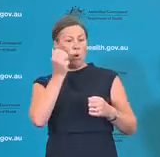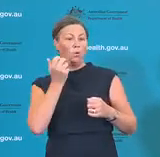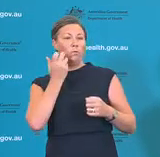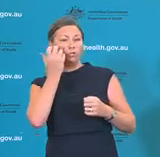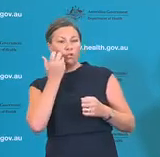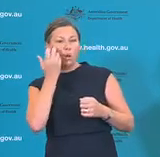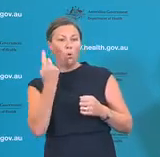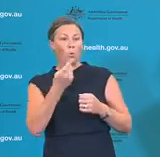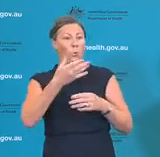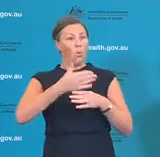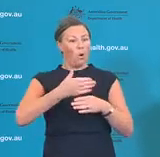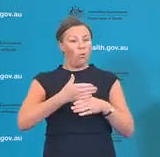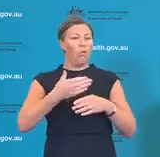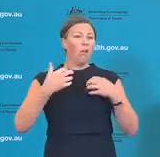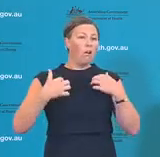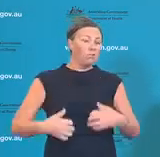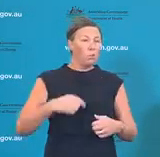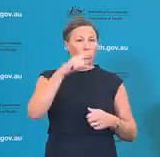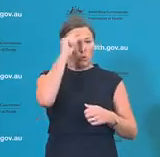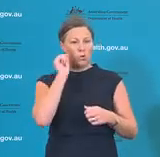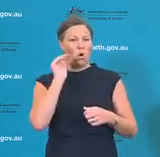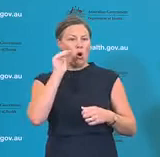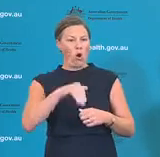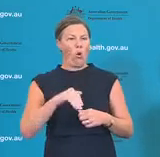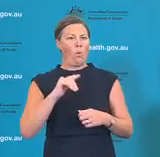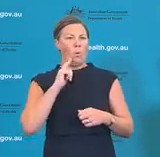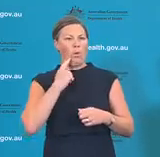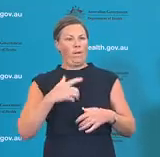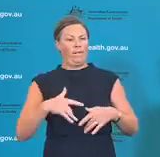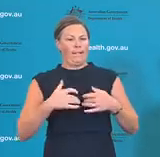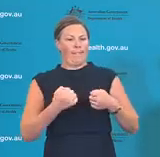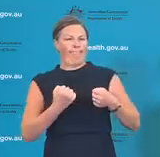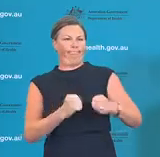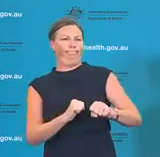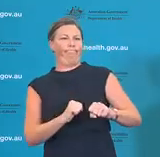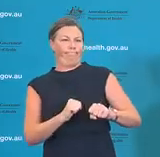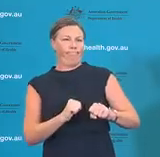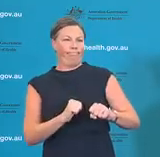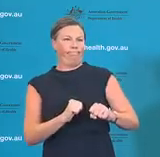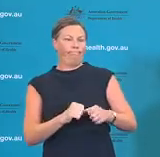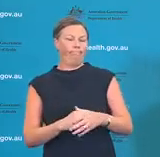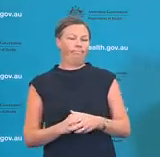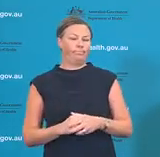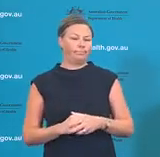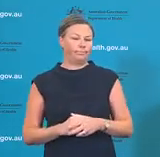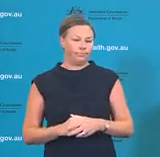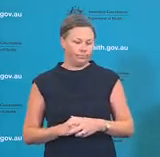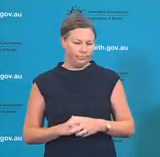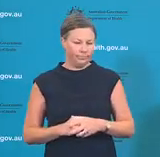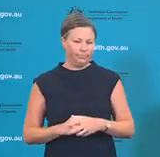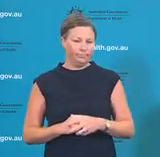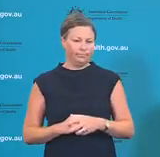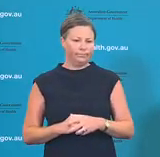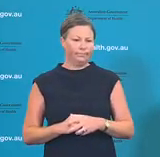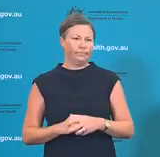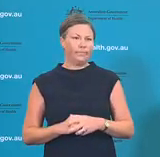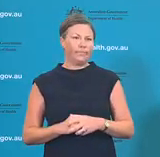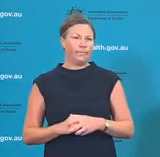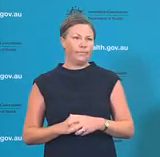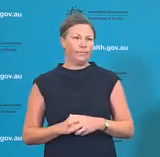this pandemic and where it's going. In those satisfying and very encouraging